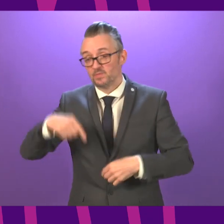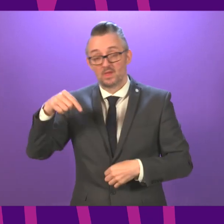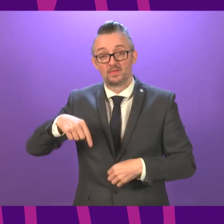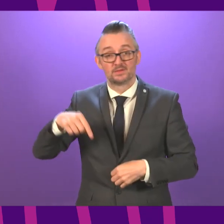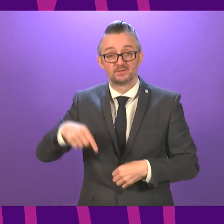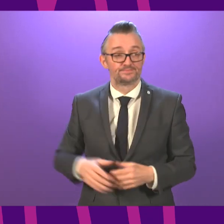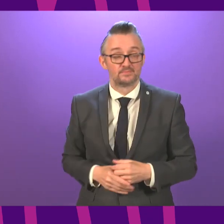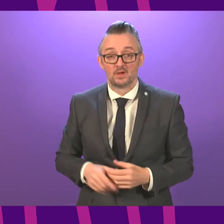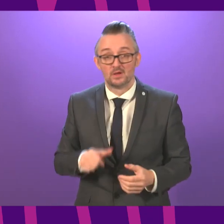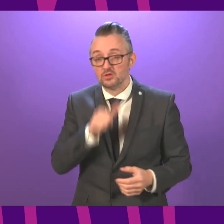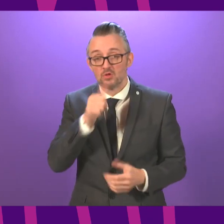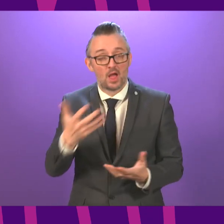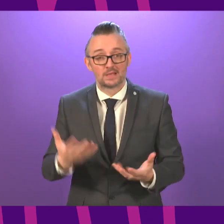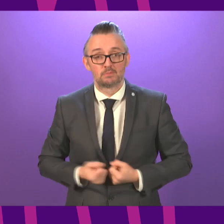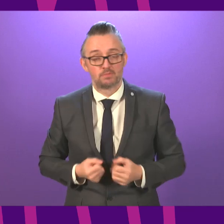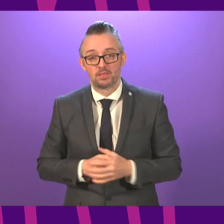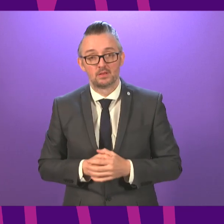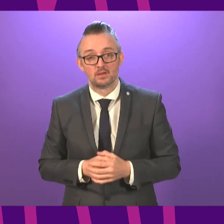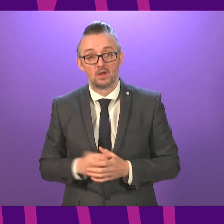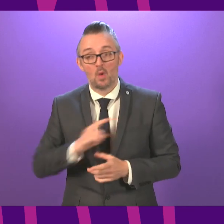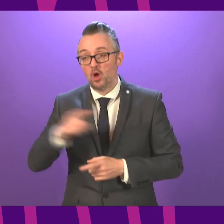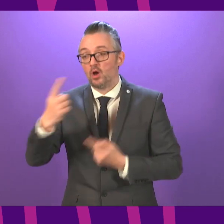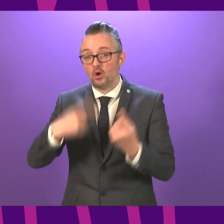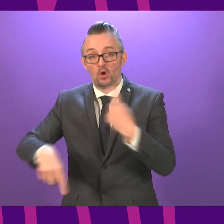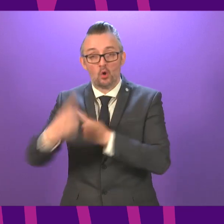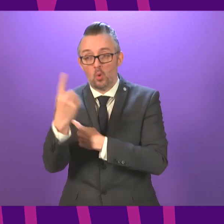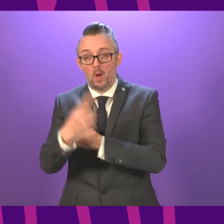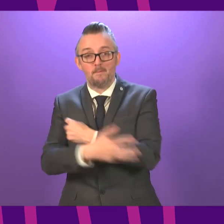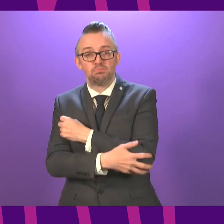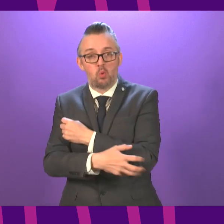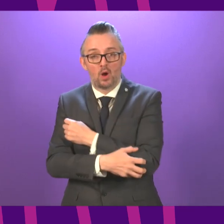It is the poorest—those who are furthest from society—who will suffer most greatly.